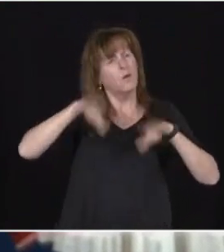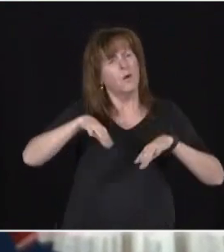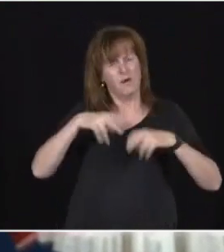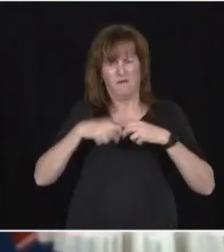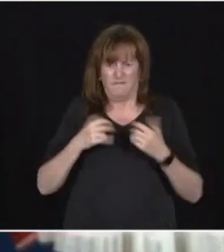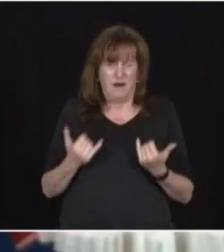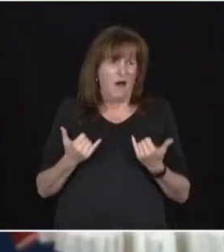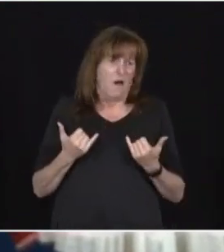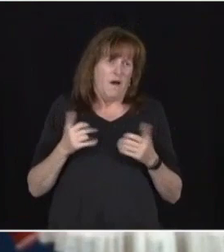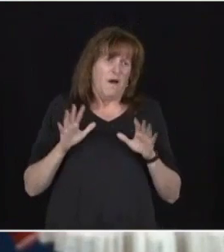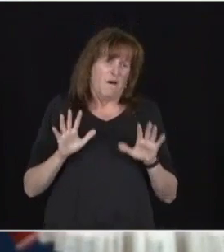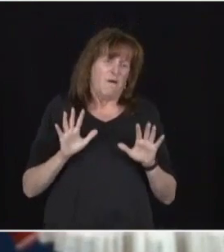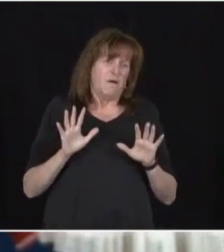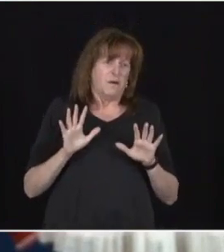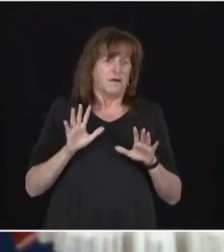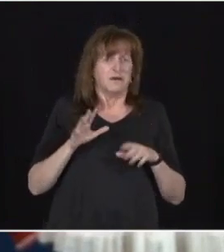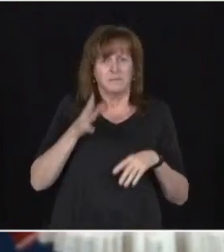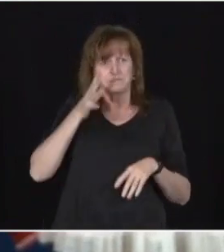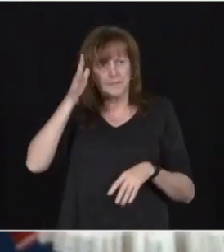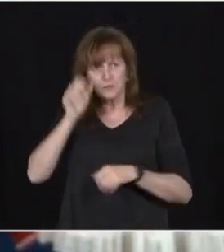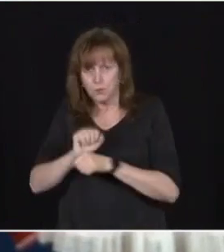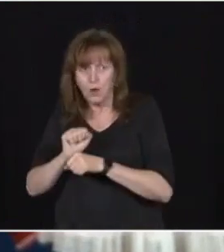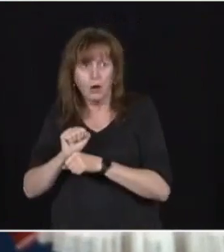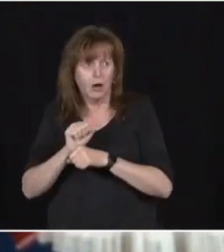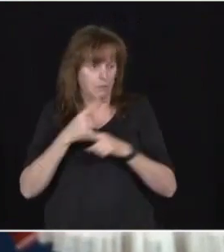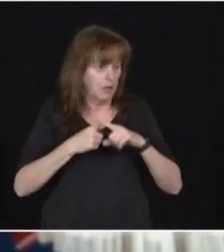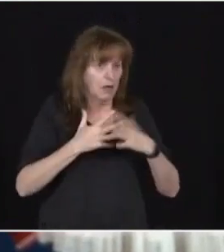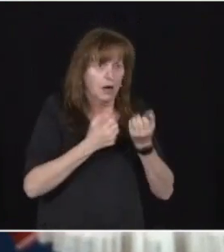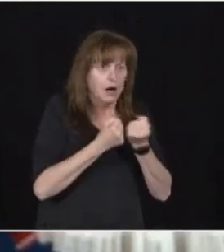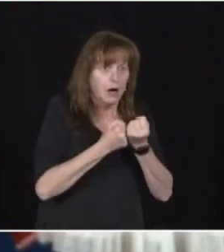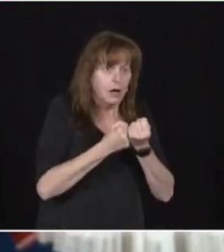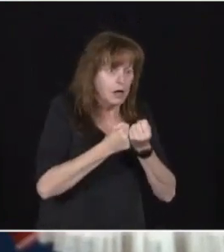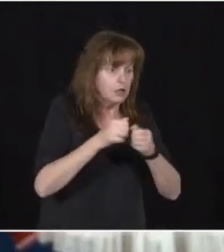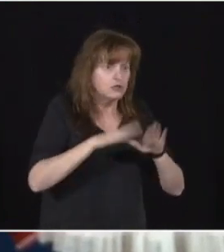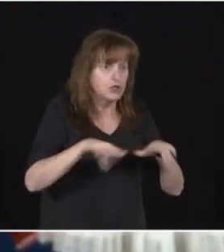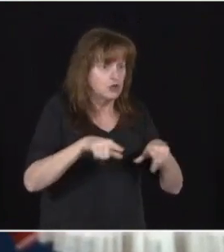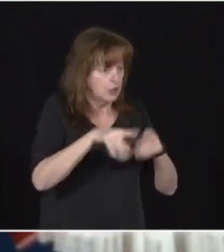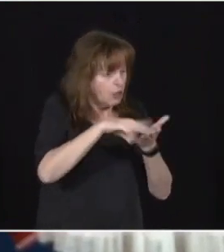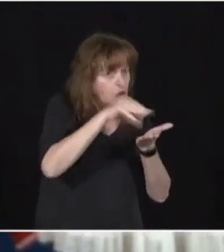home learning. To our amazing parents, you are